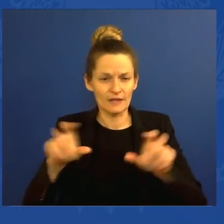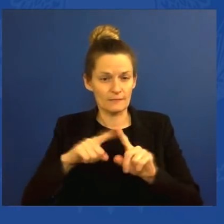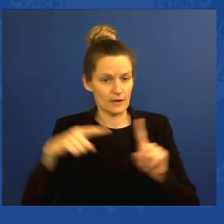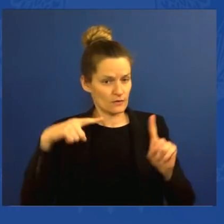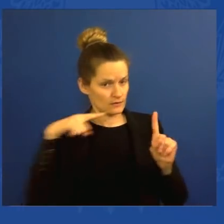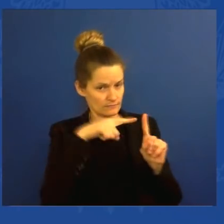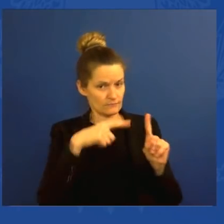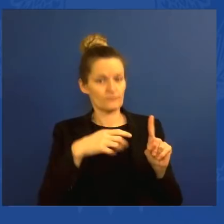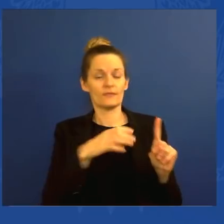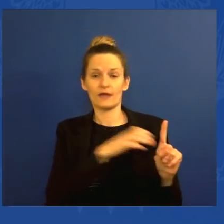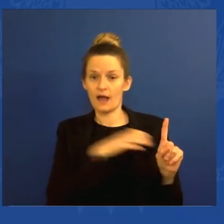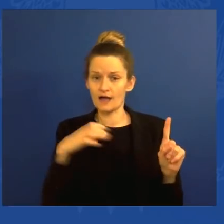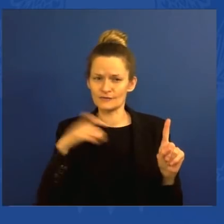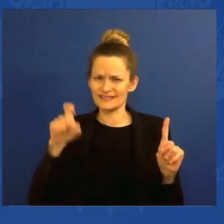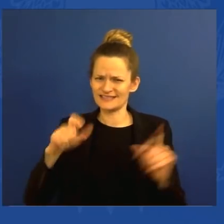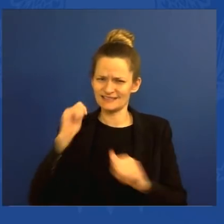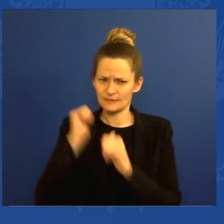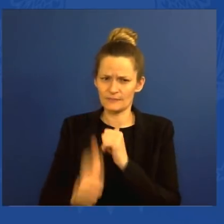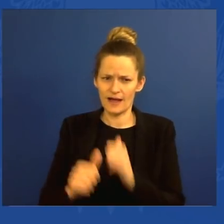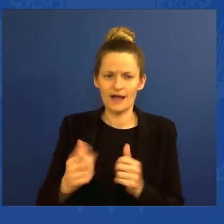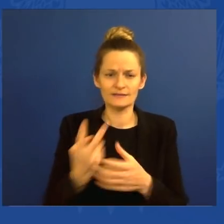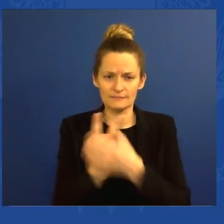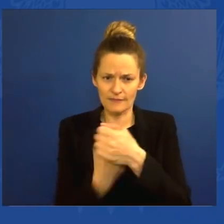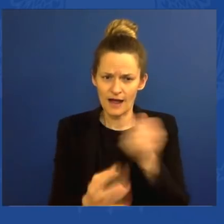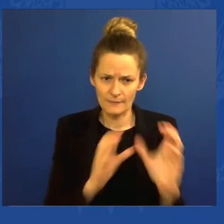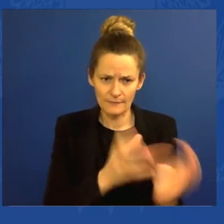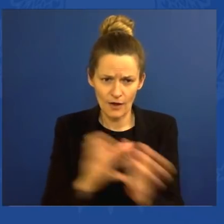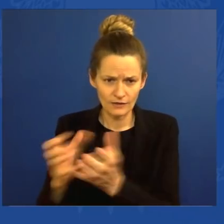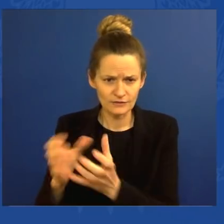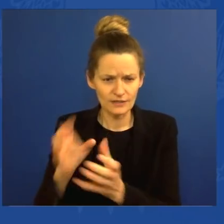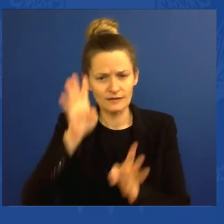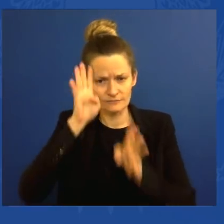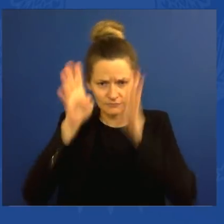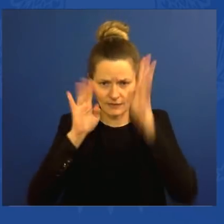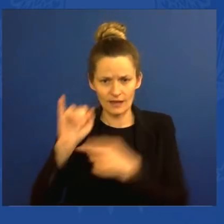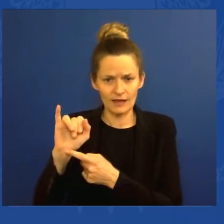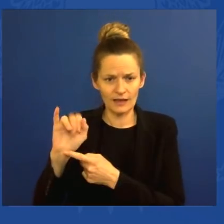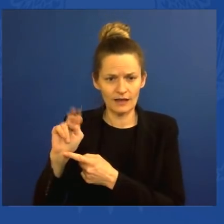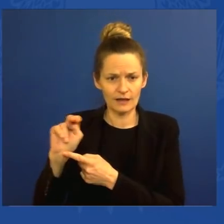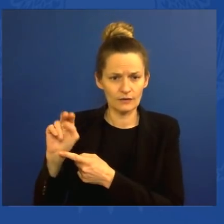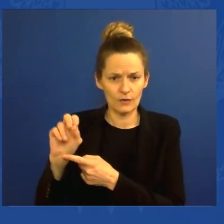is because there is perhaps no production more important than reclaiming America's leadership